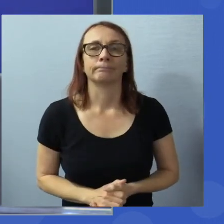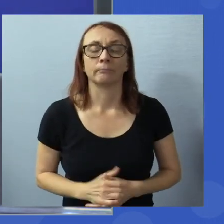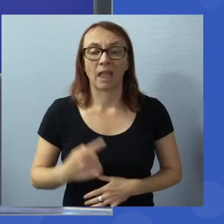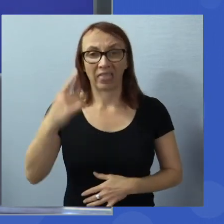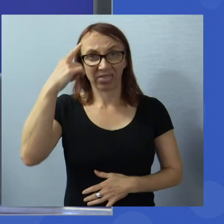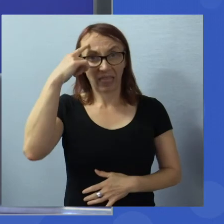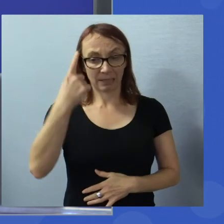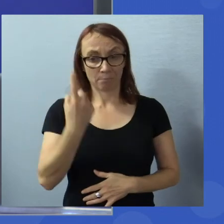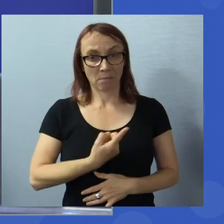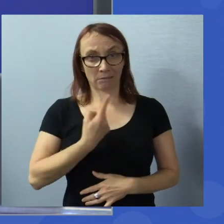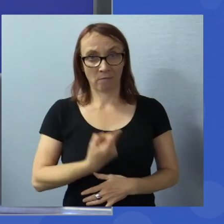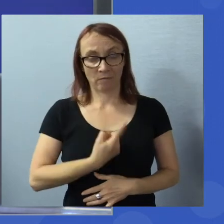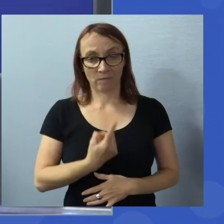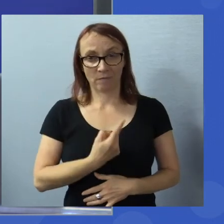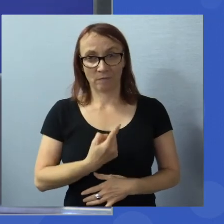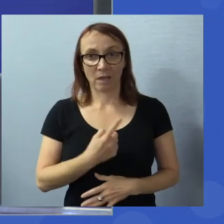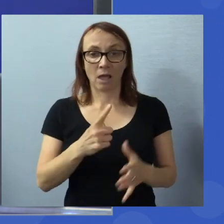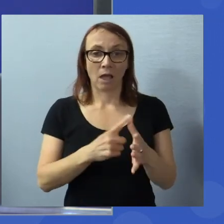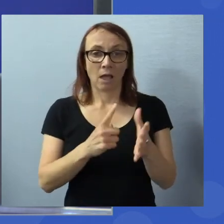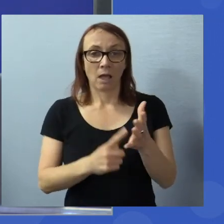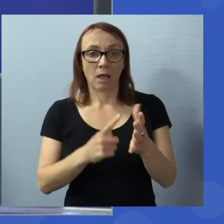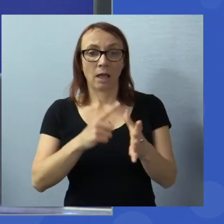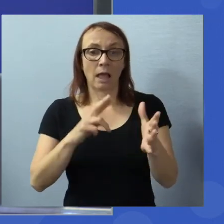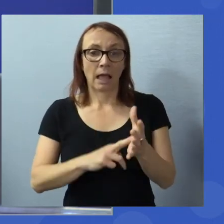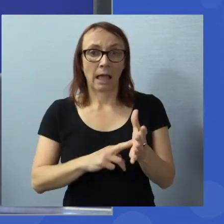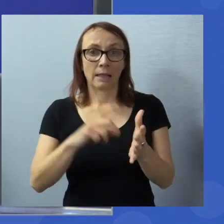listened to this they're having Allen and Chris doing a bit of a mirror and a